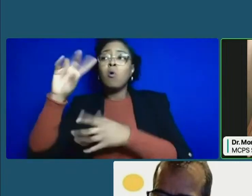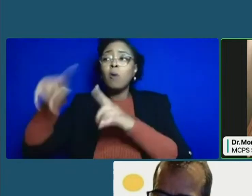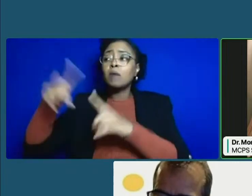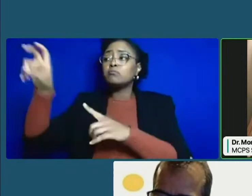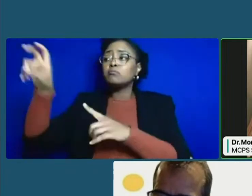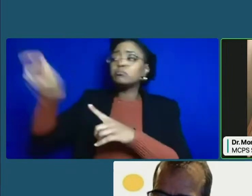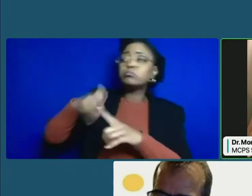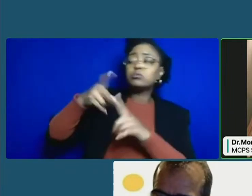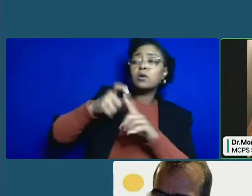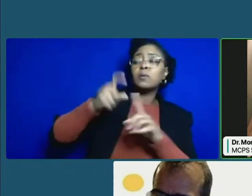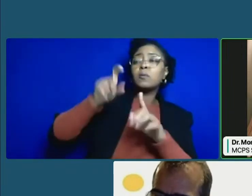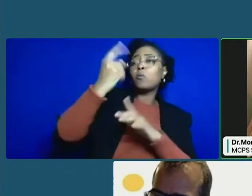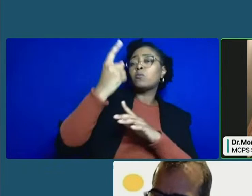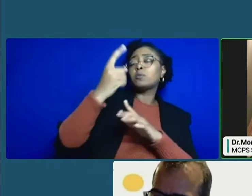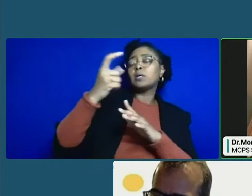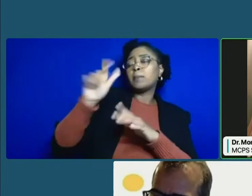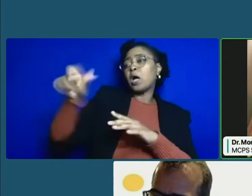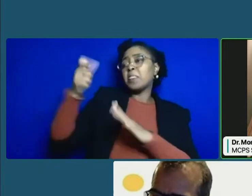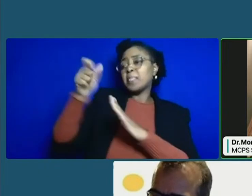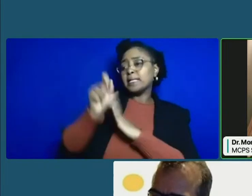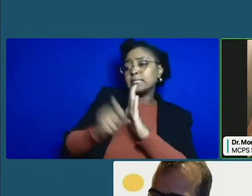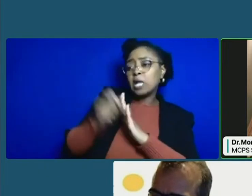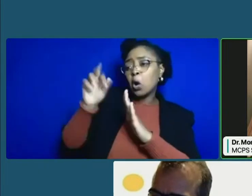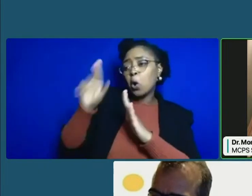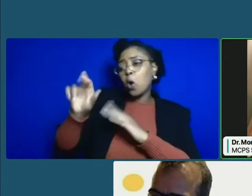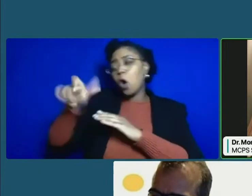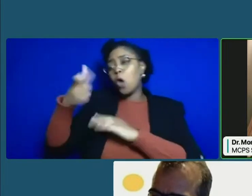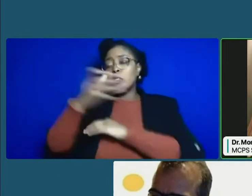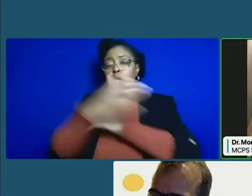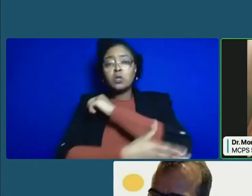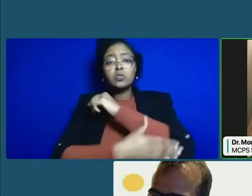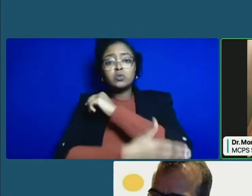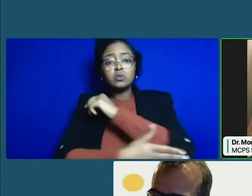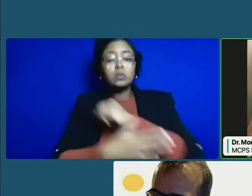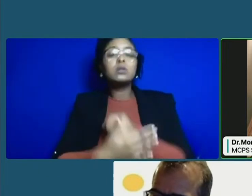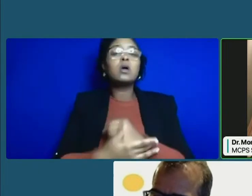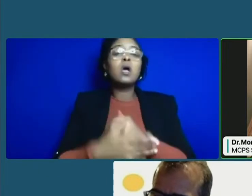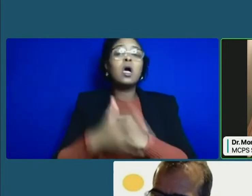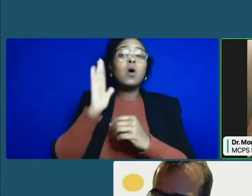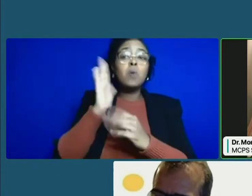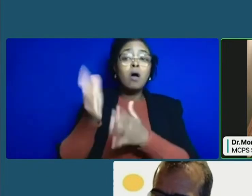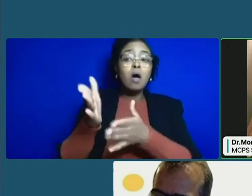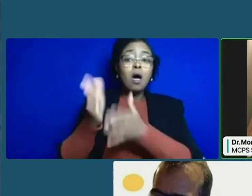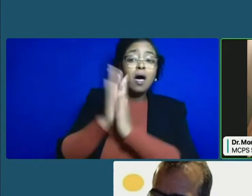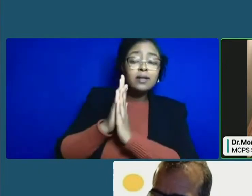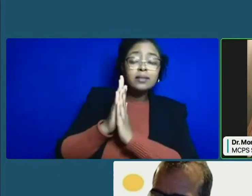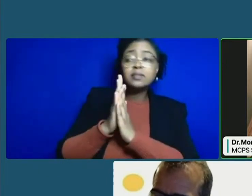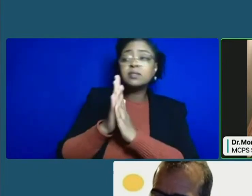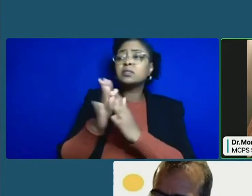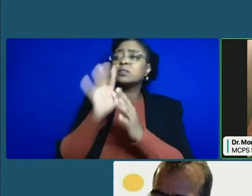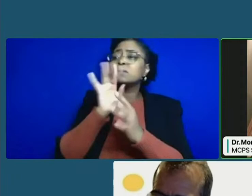school to the next or from another state or another country to the next, Michelle and I'm